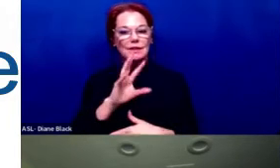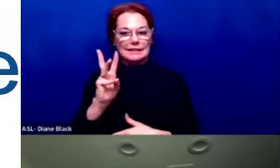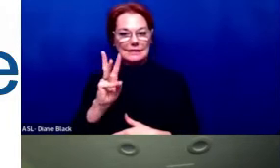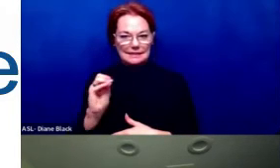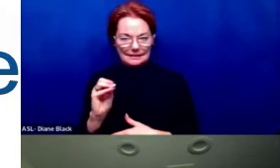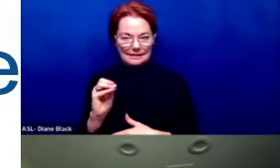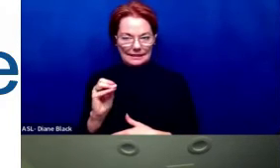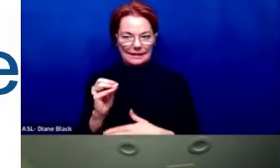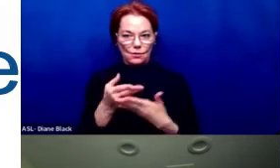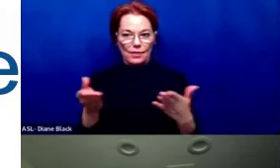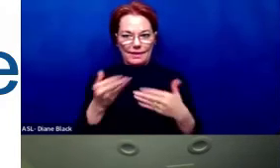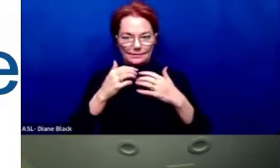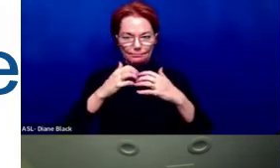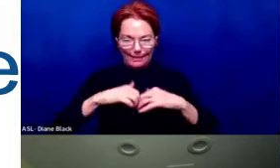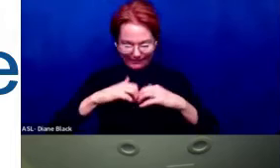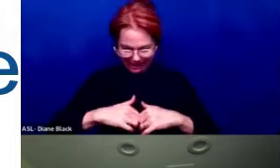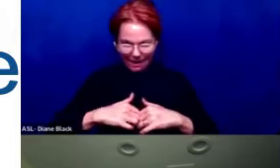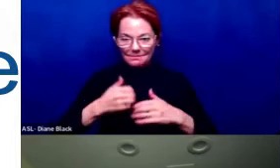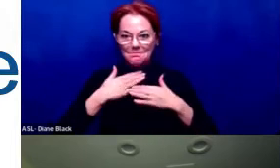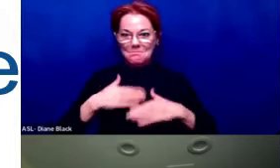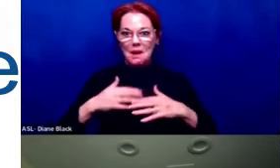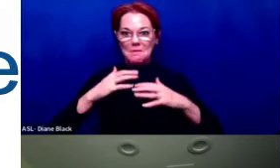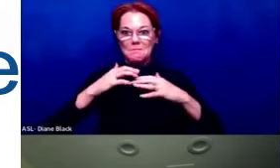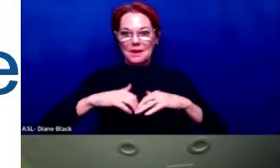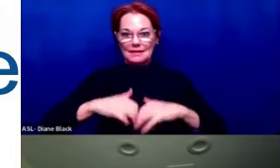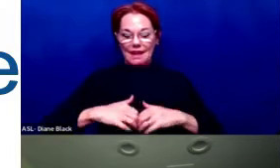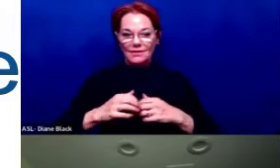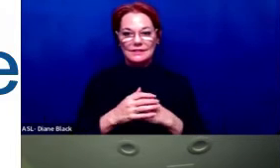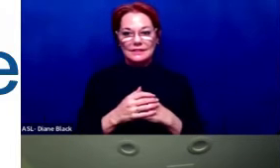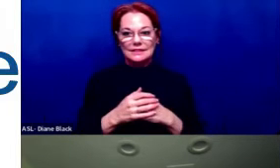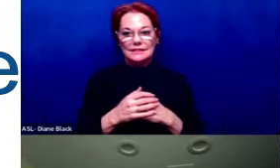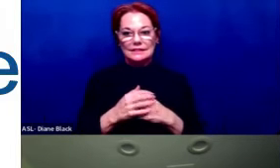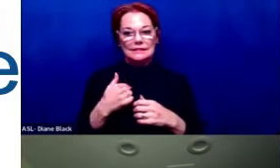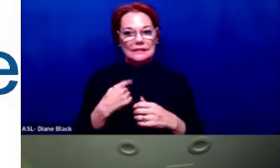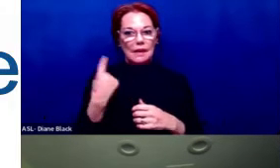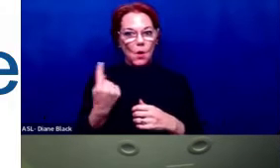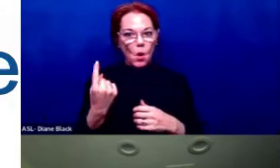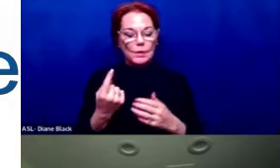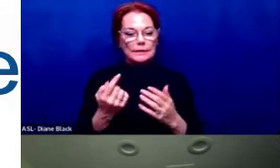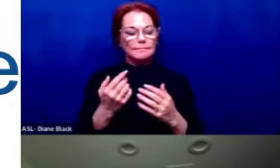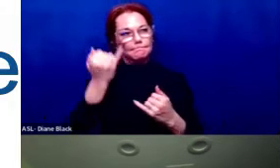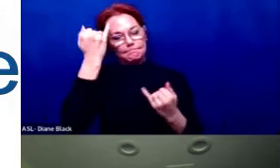breaking down in our bodies, I always am asking myself, is this